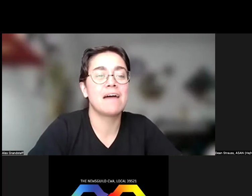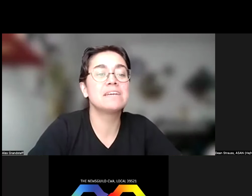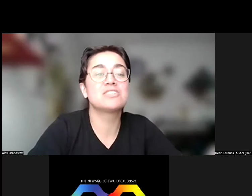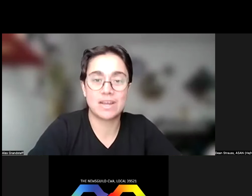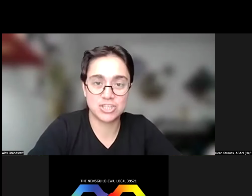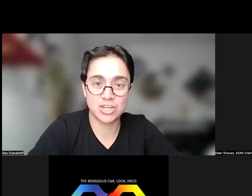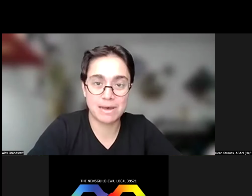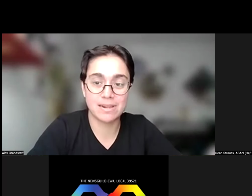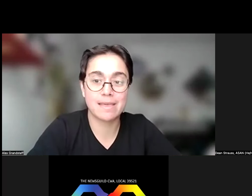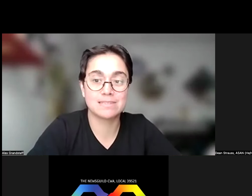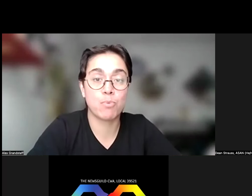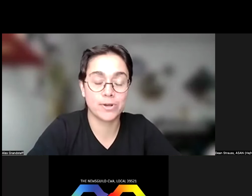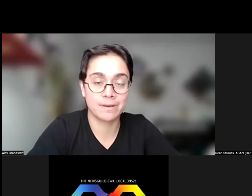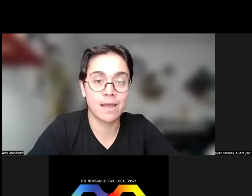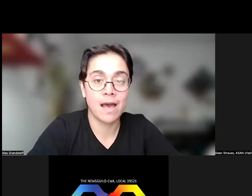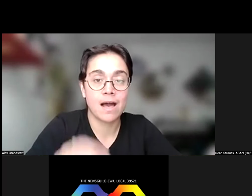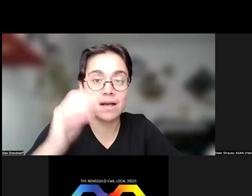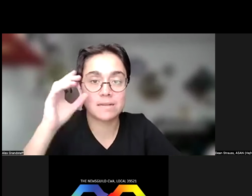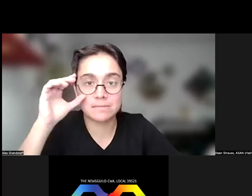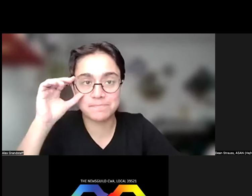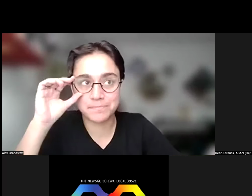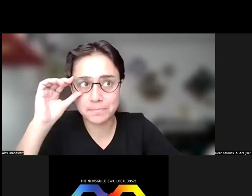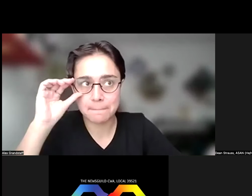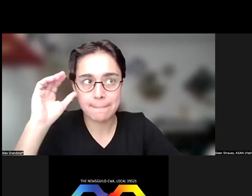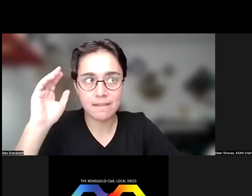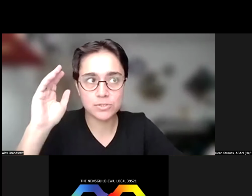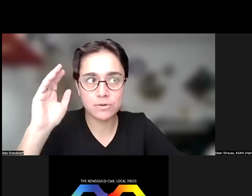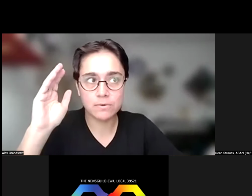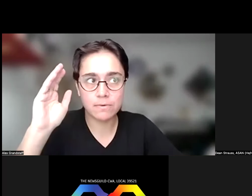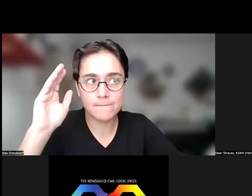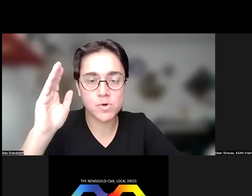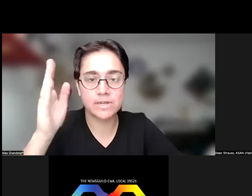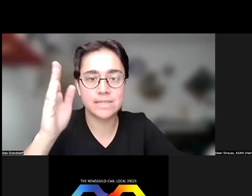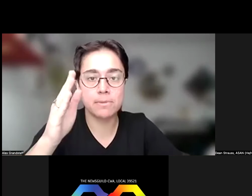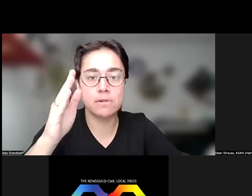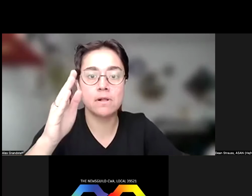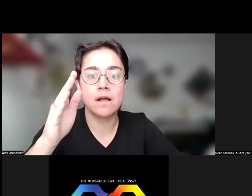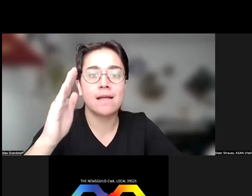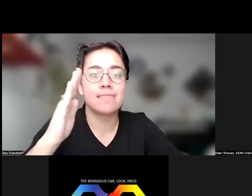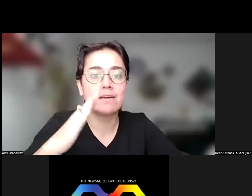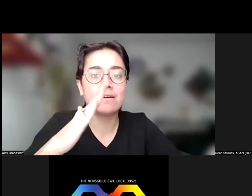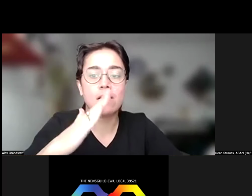I know that I keep throwing the word "strategic" around like confetti. Having strategy about it is important.